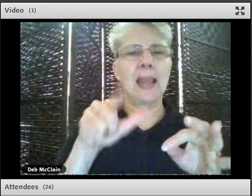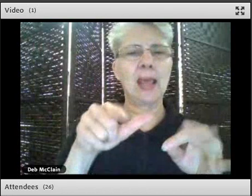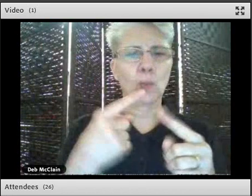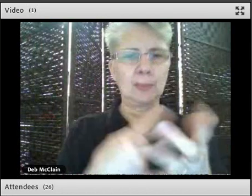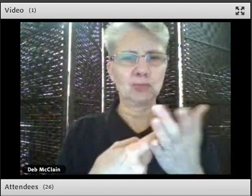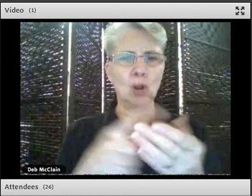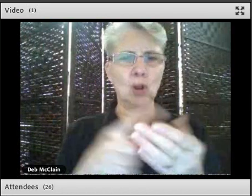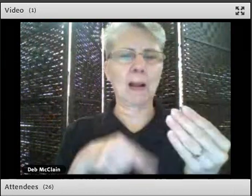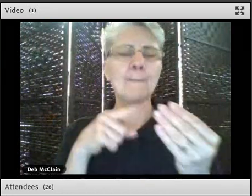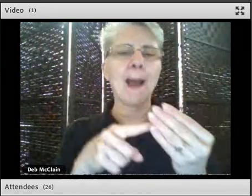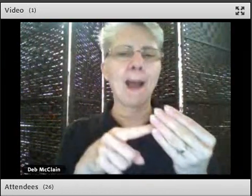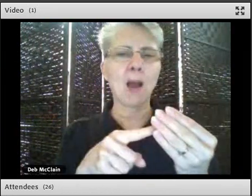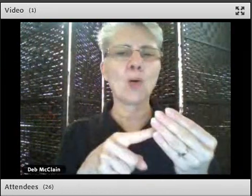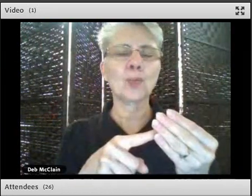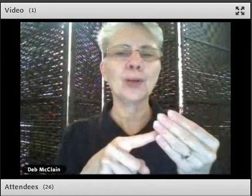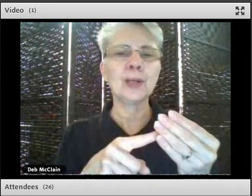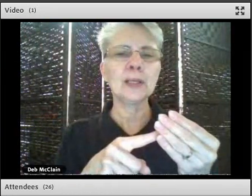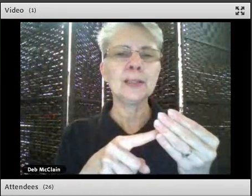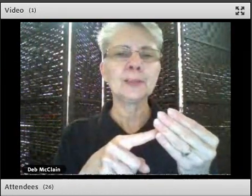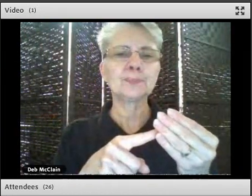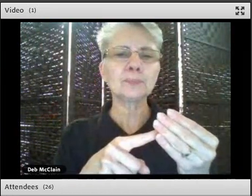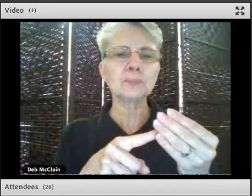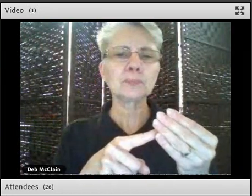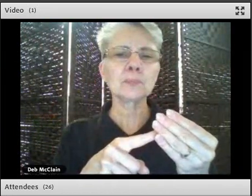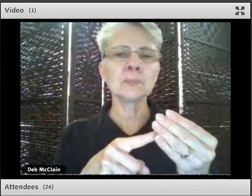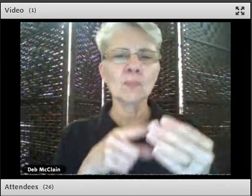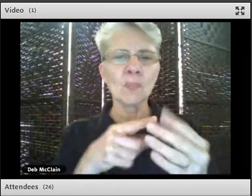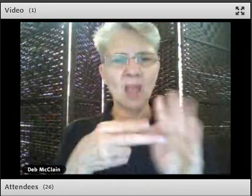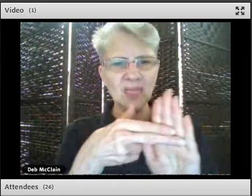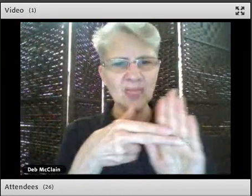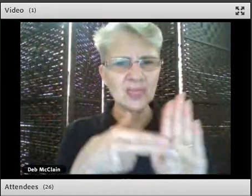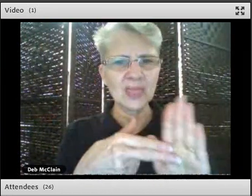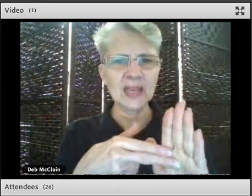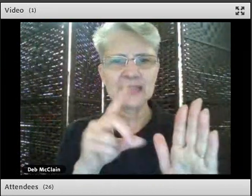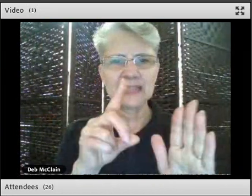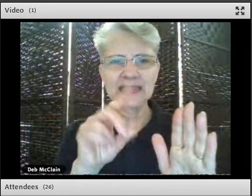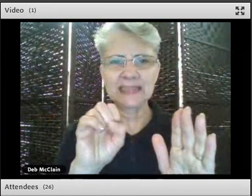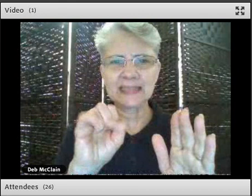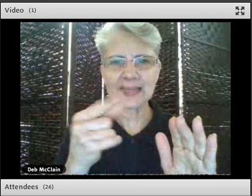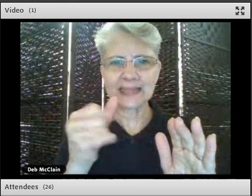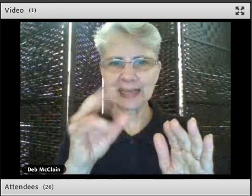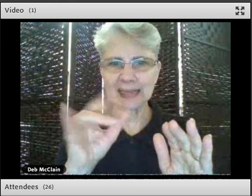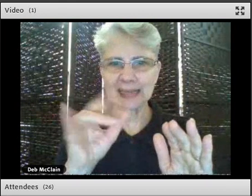that go on the access point for the person's name.